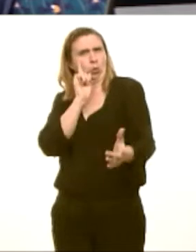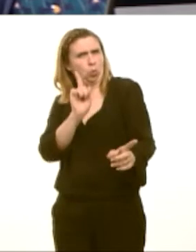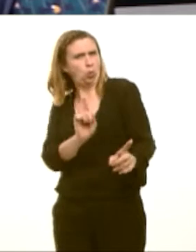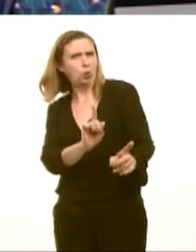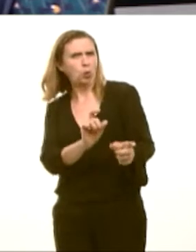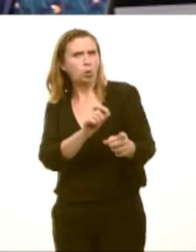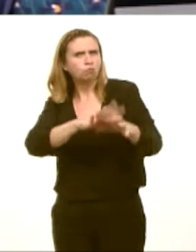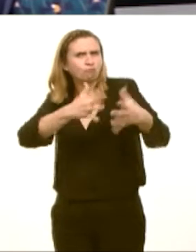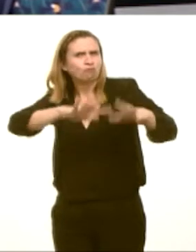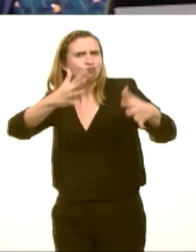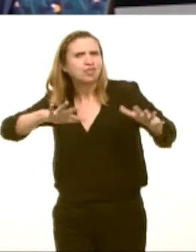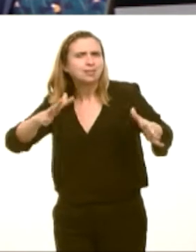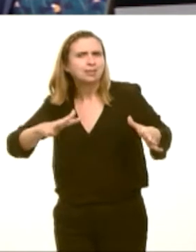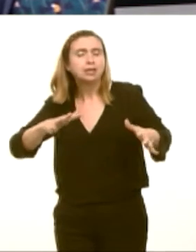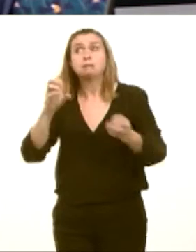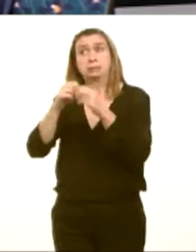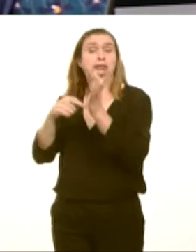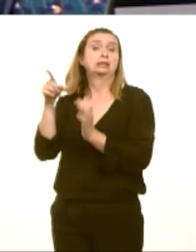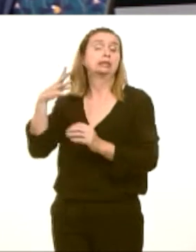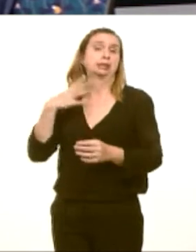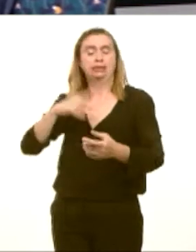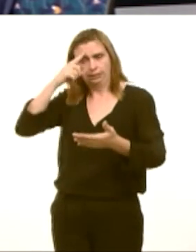will need to make a decision very quickly as to whether itís seen as part of the commercial